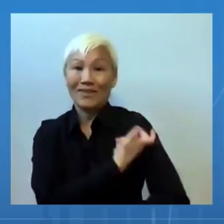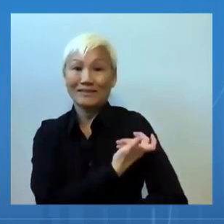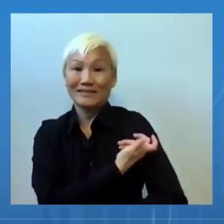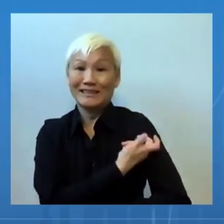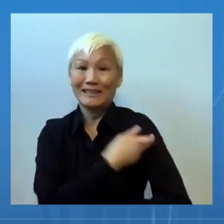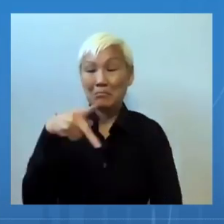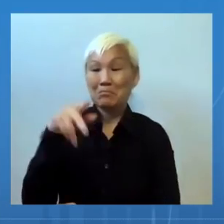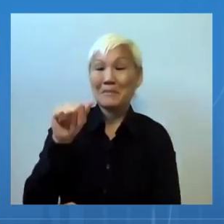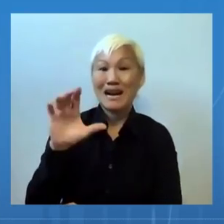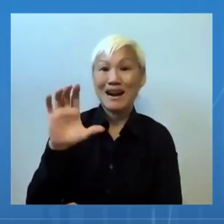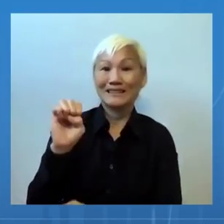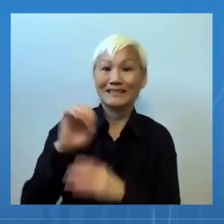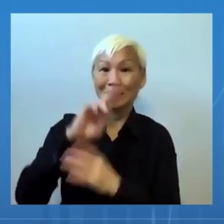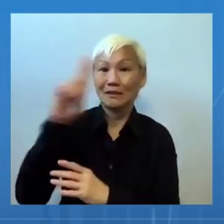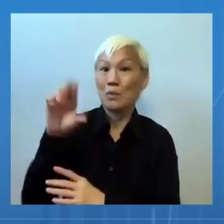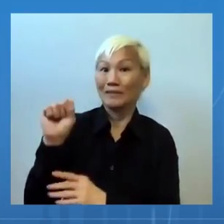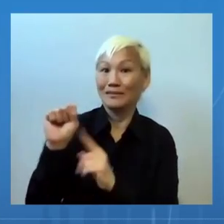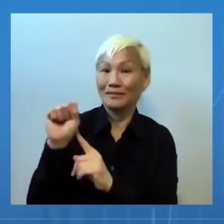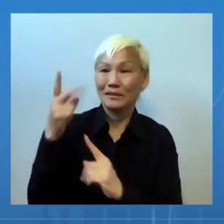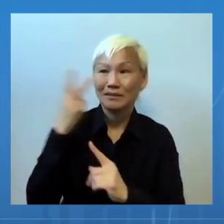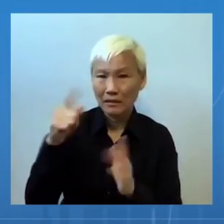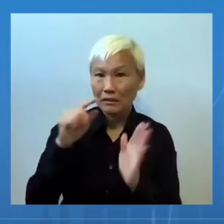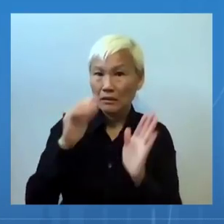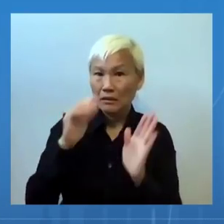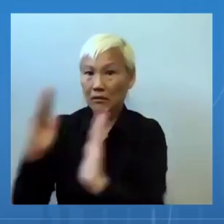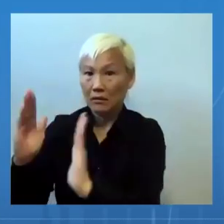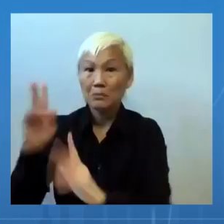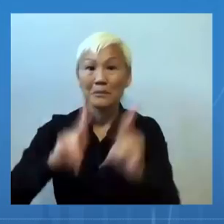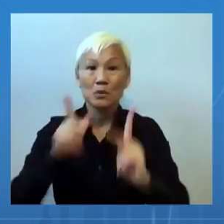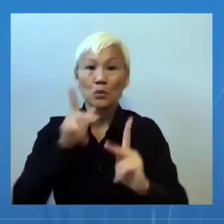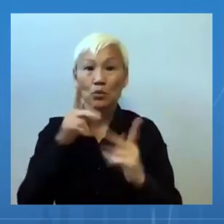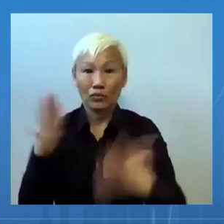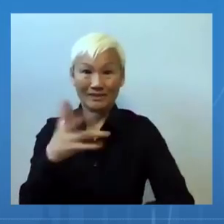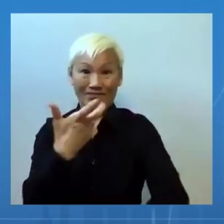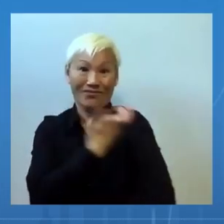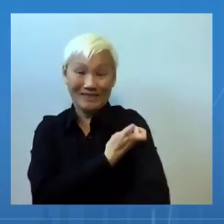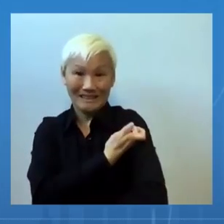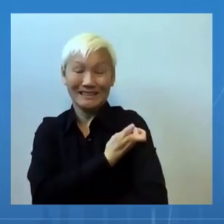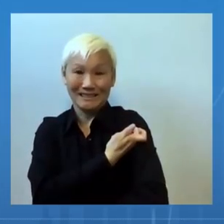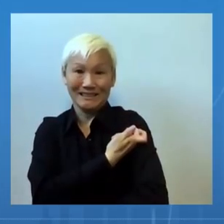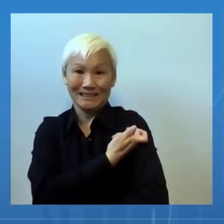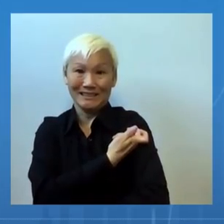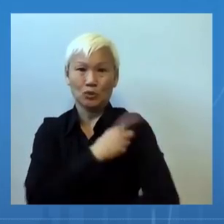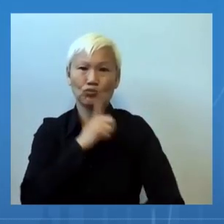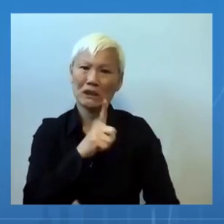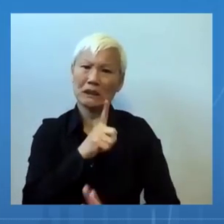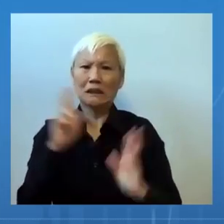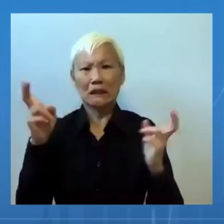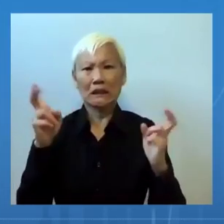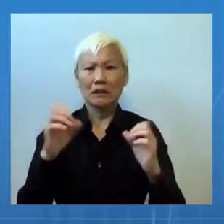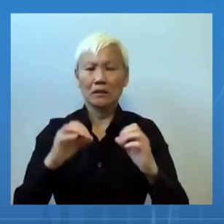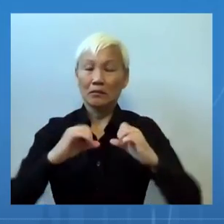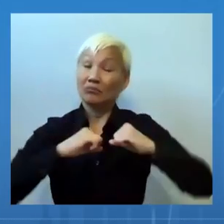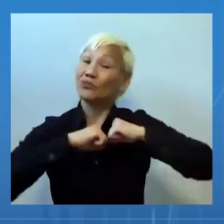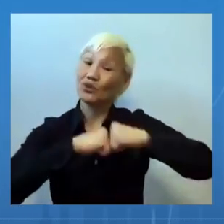people who have a primary vaccination are still really quite protected against severe disease and hospitalization.